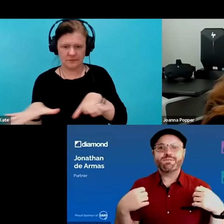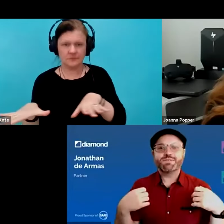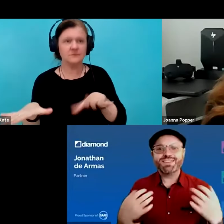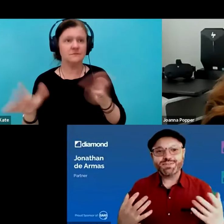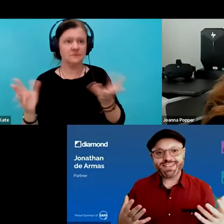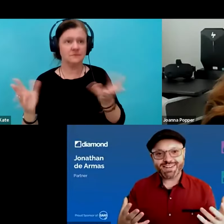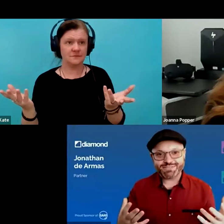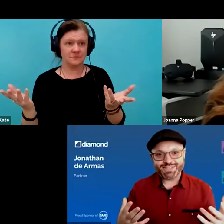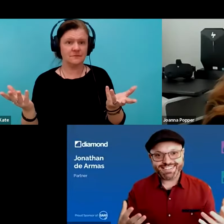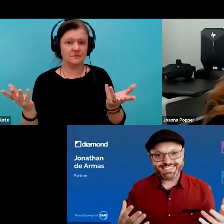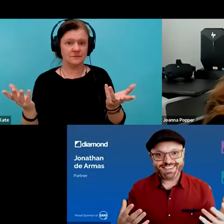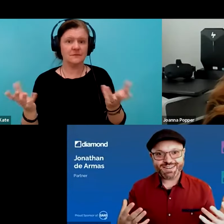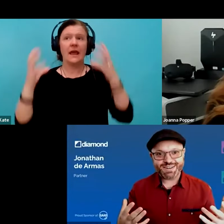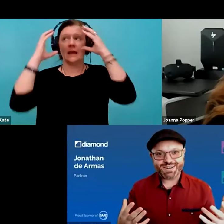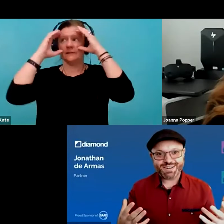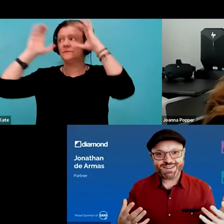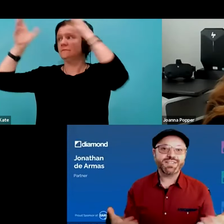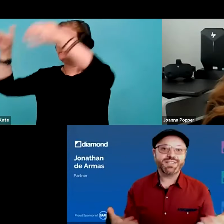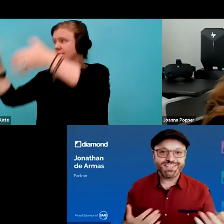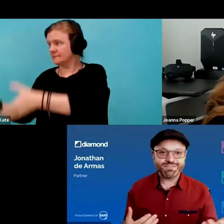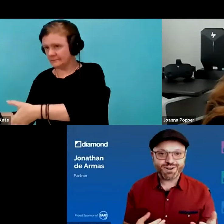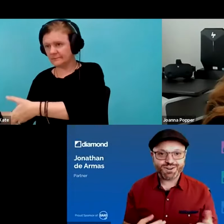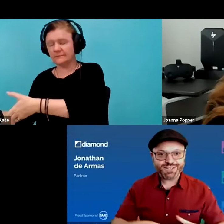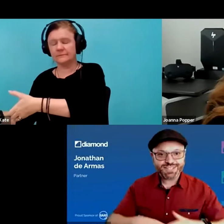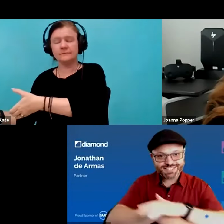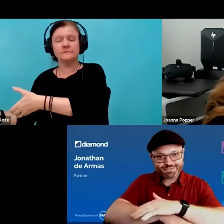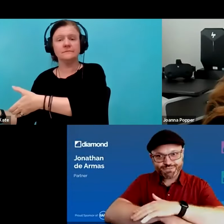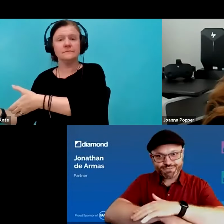Jonathan de Armas: Then you take off the headset and what they've done is they've